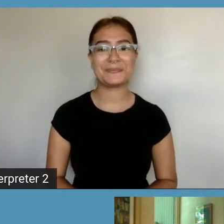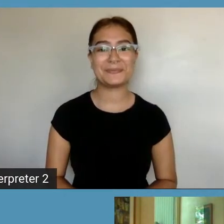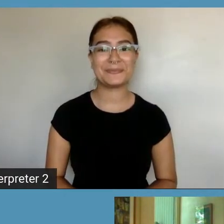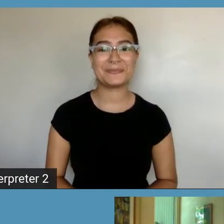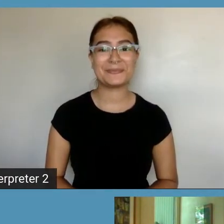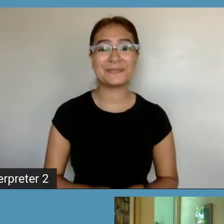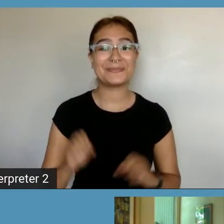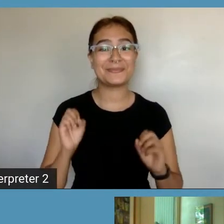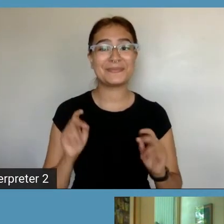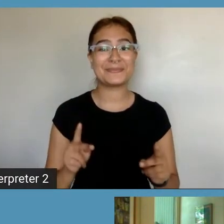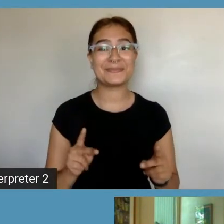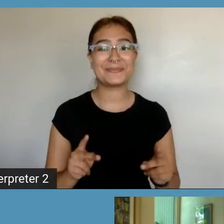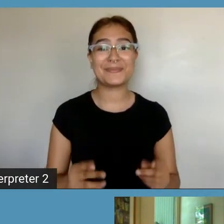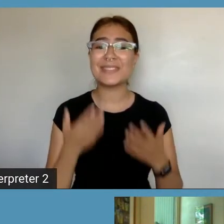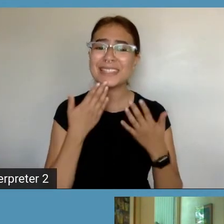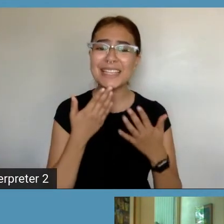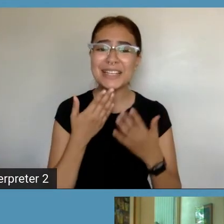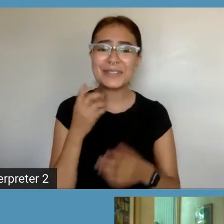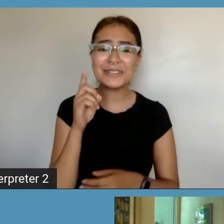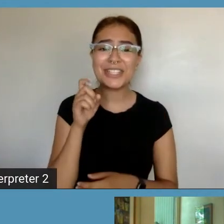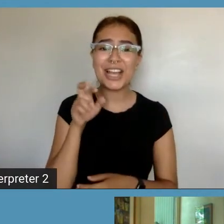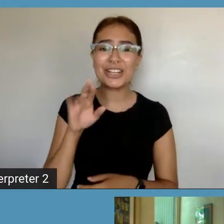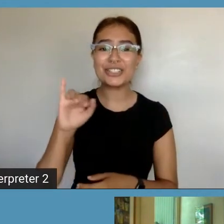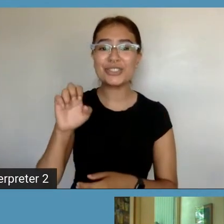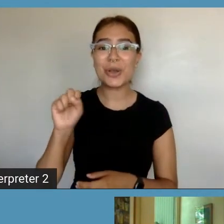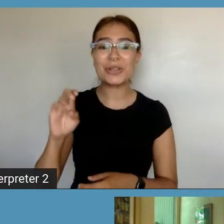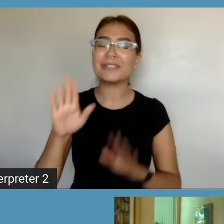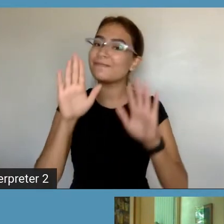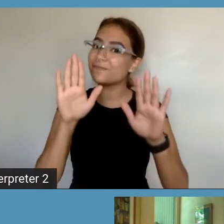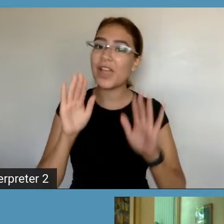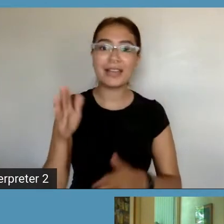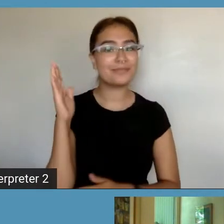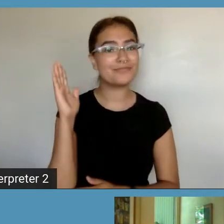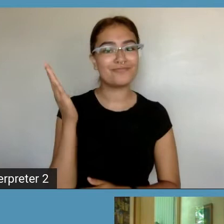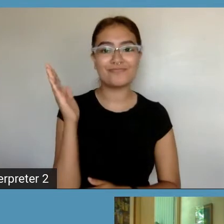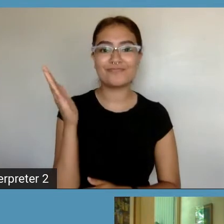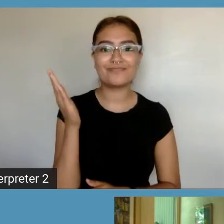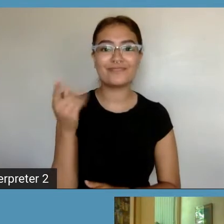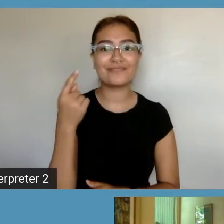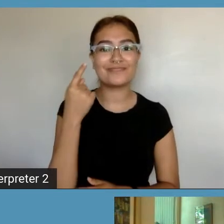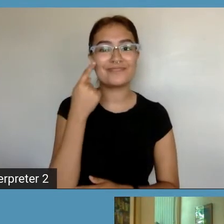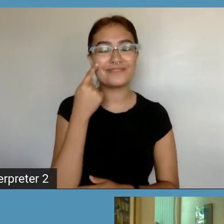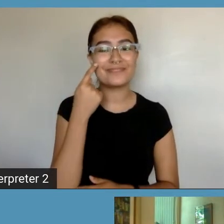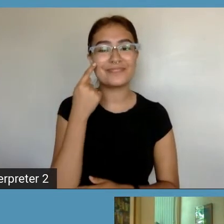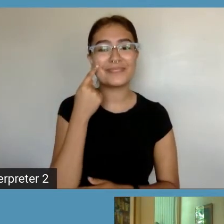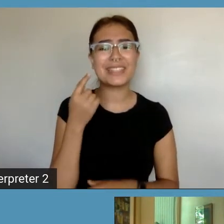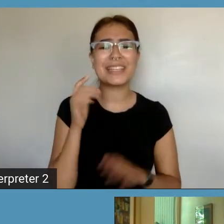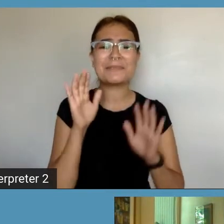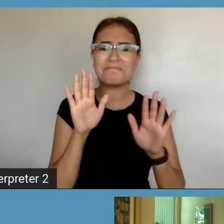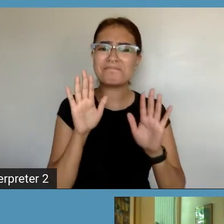Thank you Doctor Jones that was a great presentation and a wonderful beginner technical